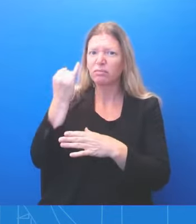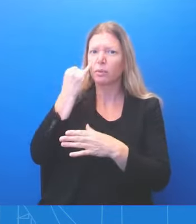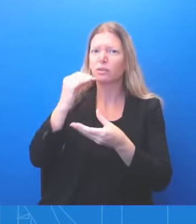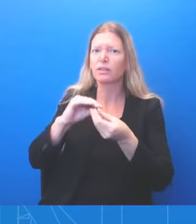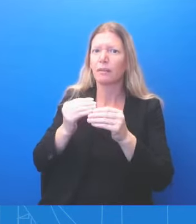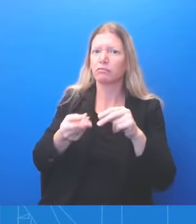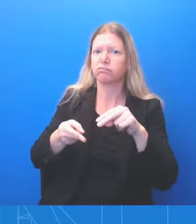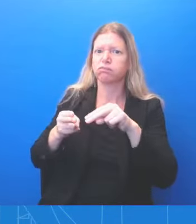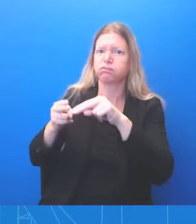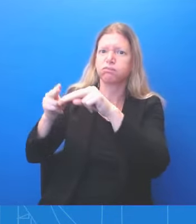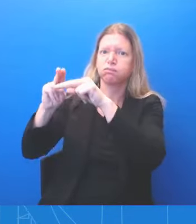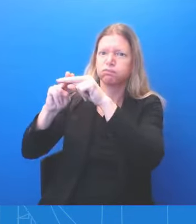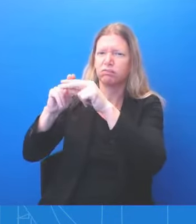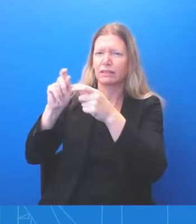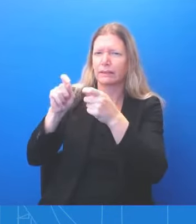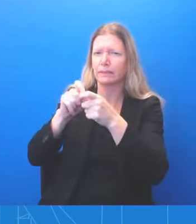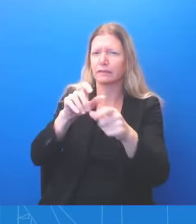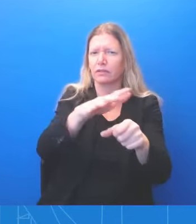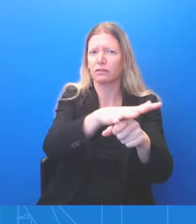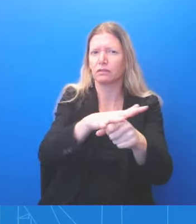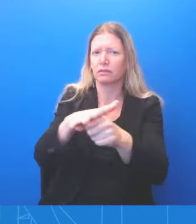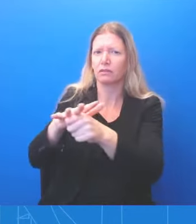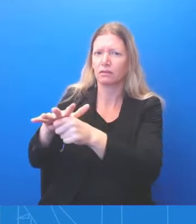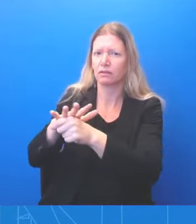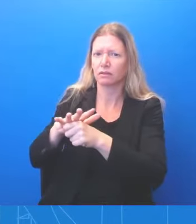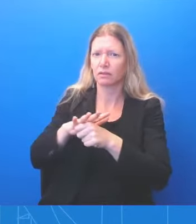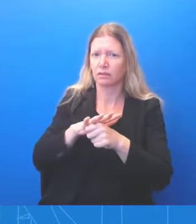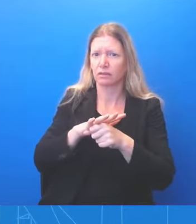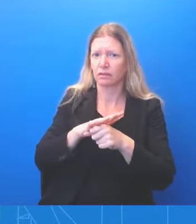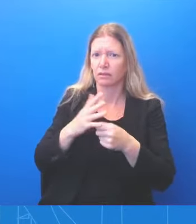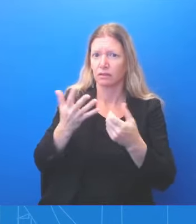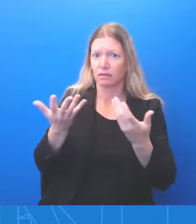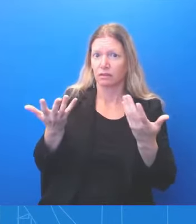whether or not to leave kids in the classroom? Ms. Jean-Pierre: So, a couple of things.